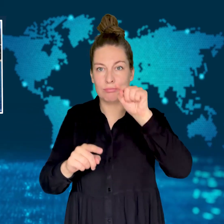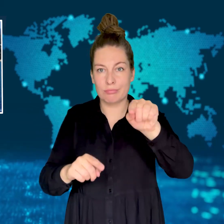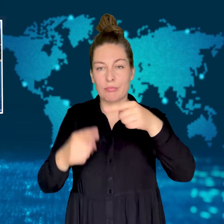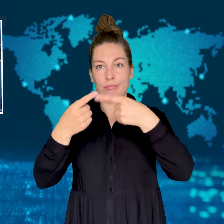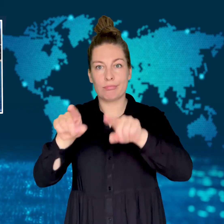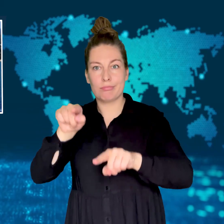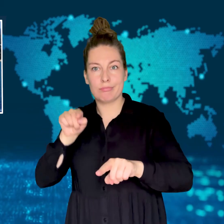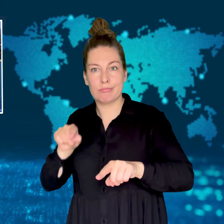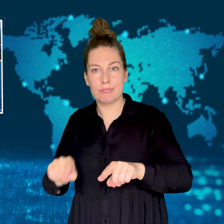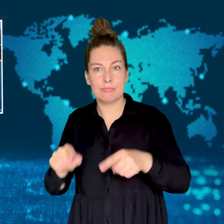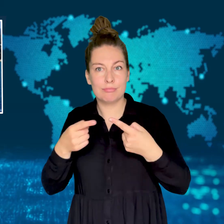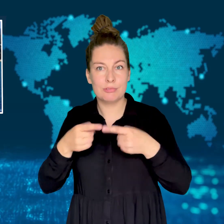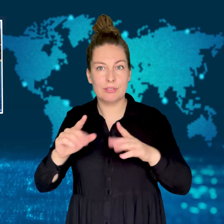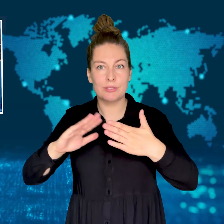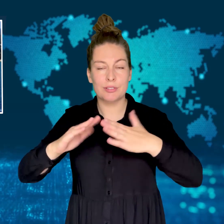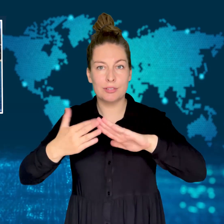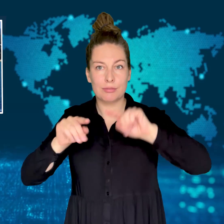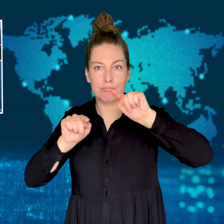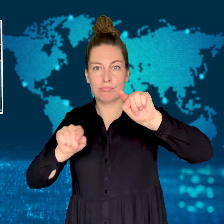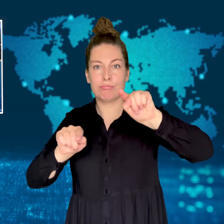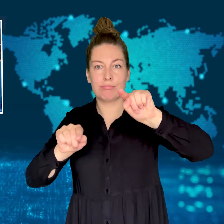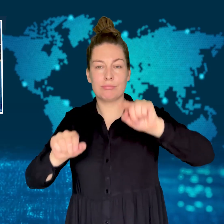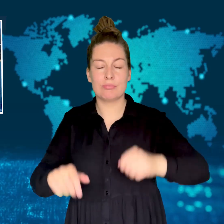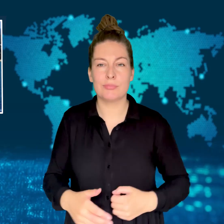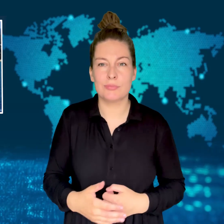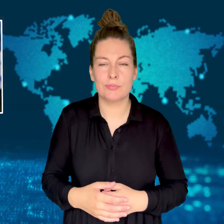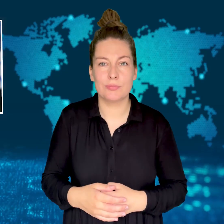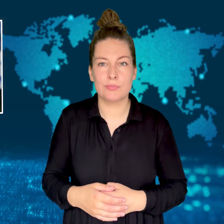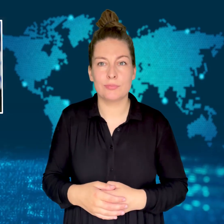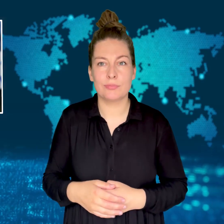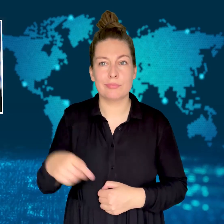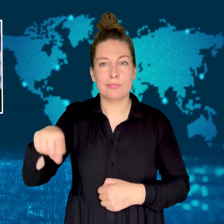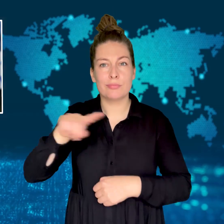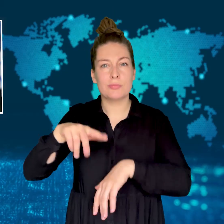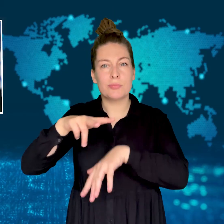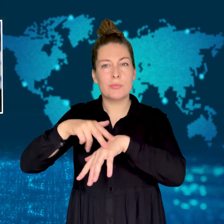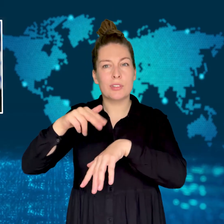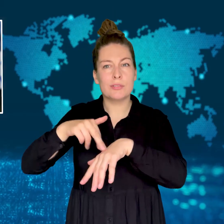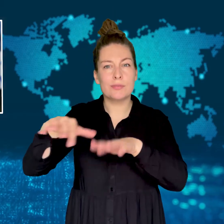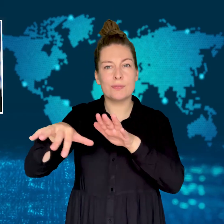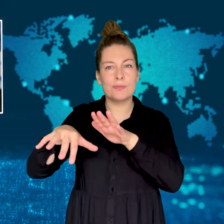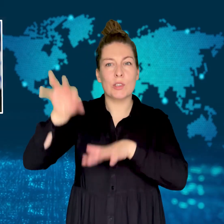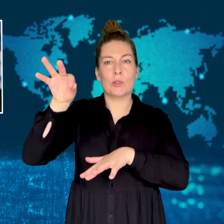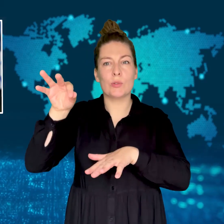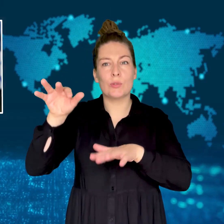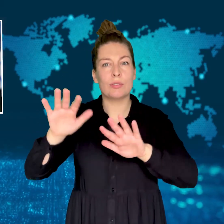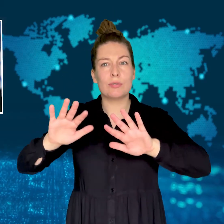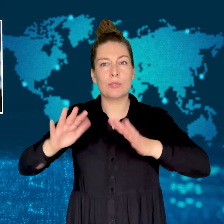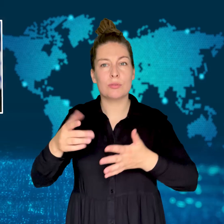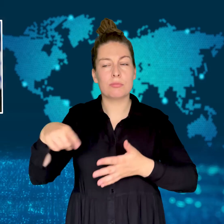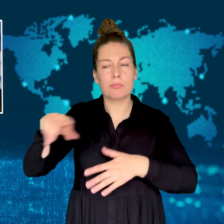gunshots early on Tuesday morning.